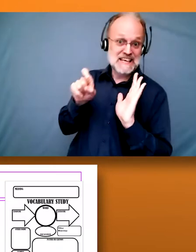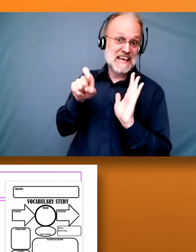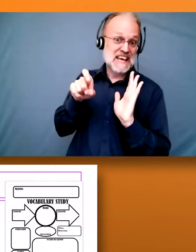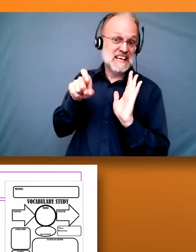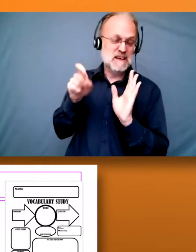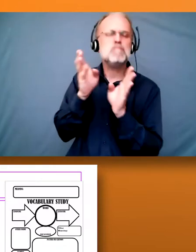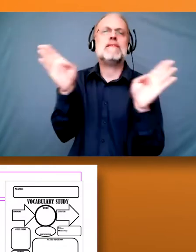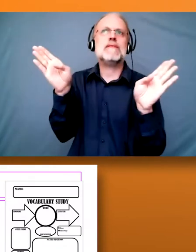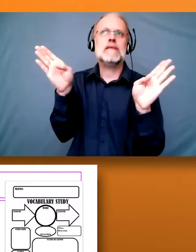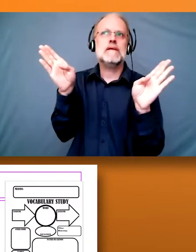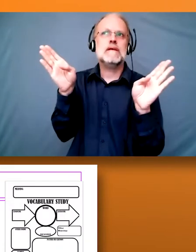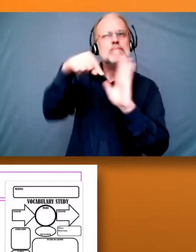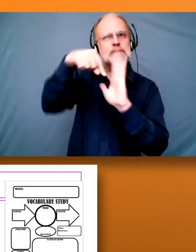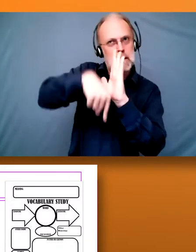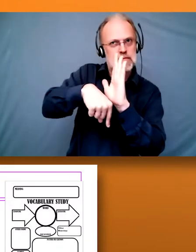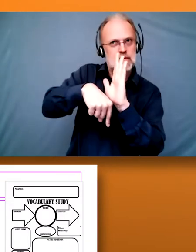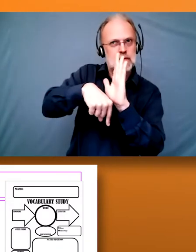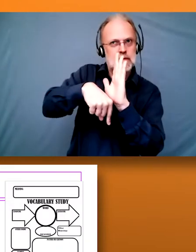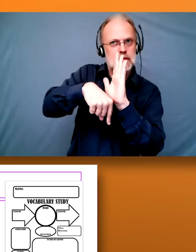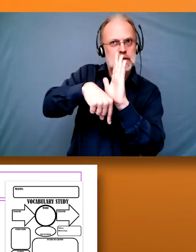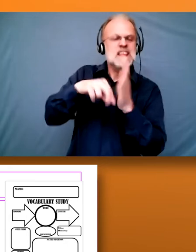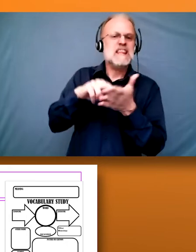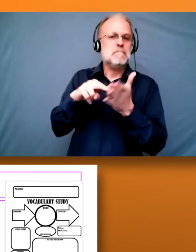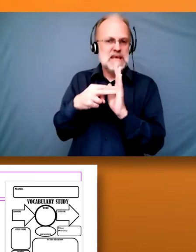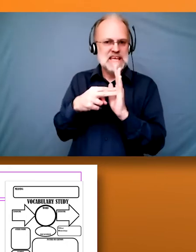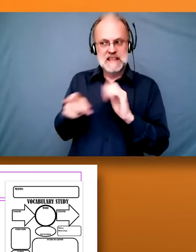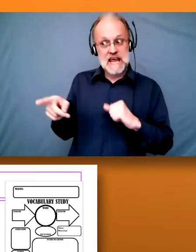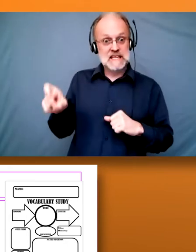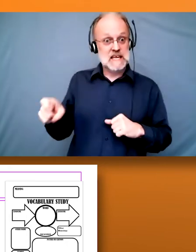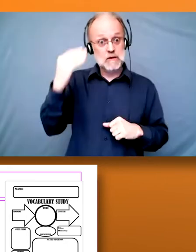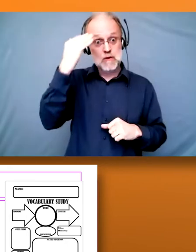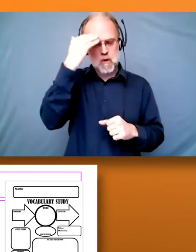or the depth, take out breadth, I'm sorry. The depth of a word, the meaning of a word